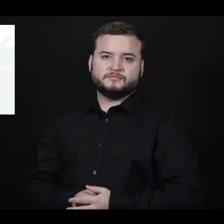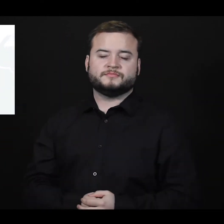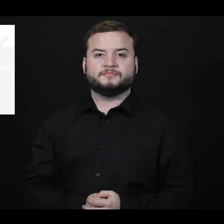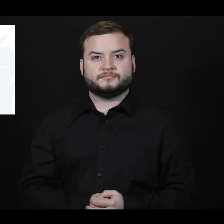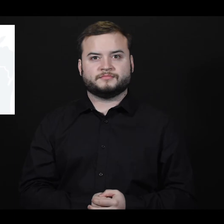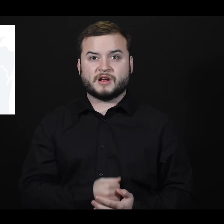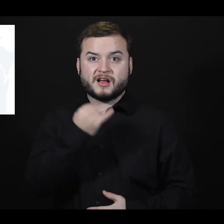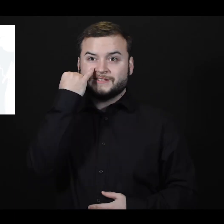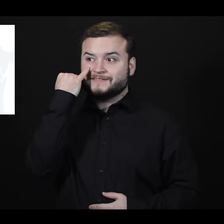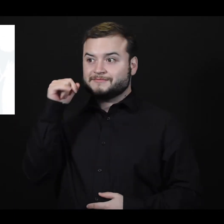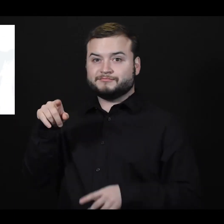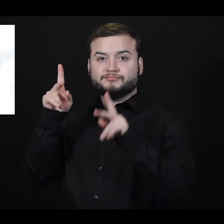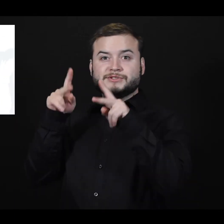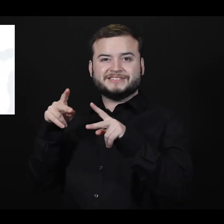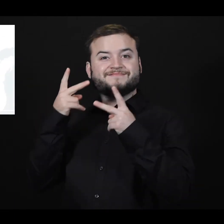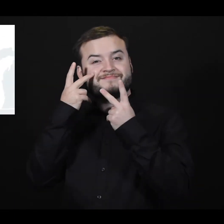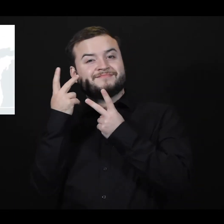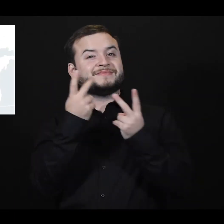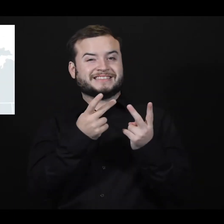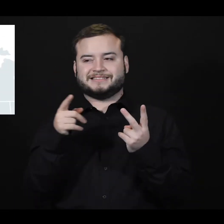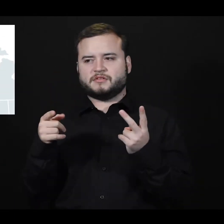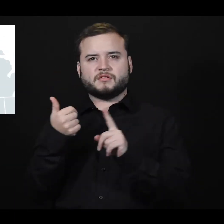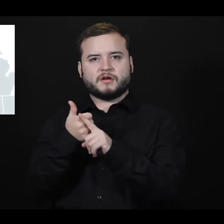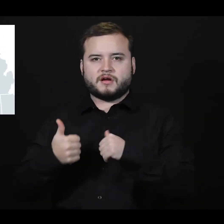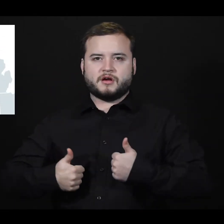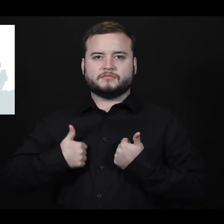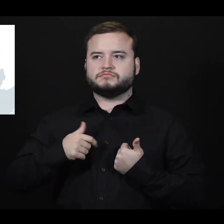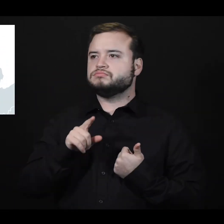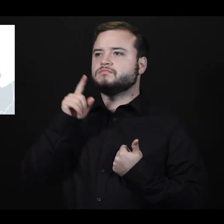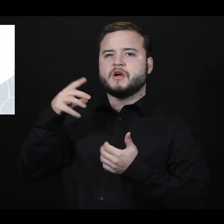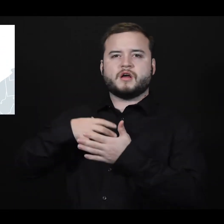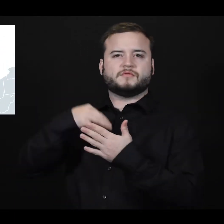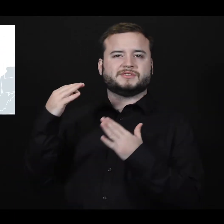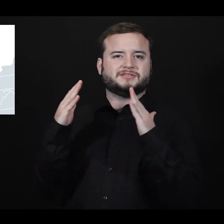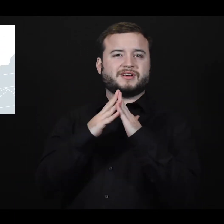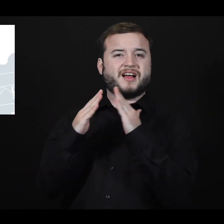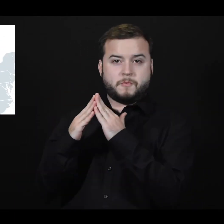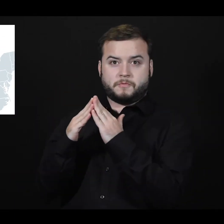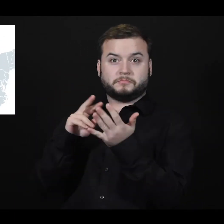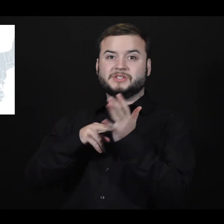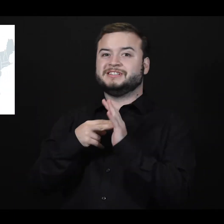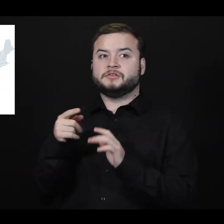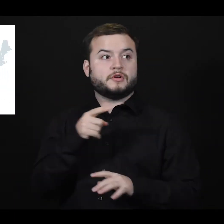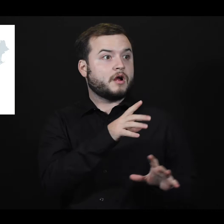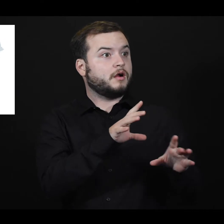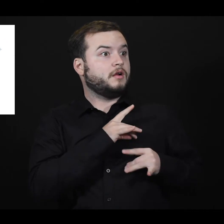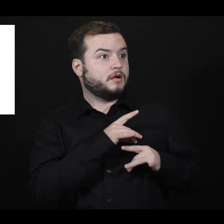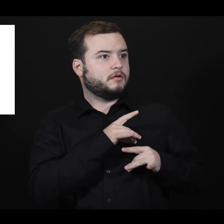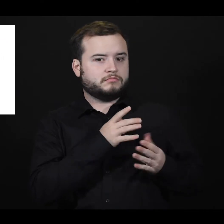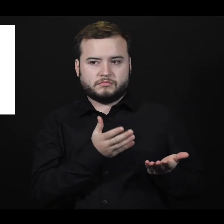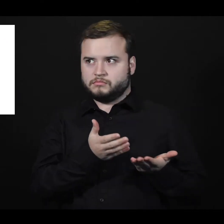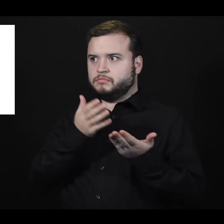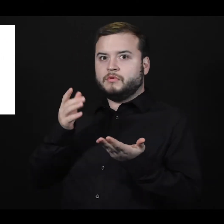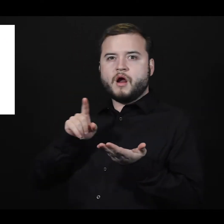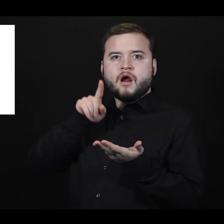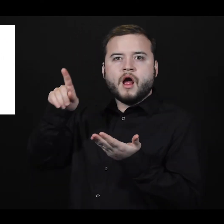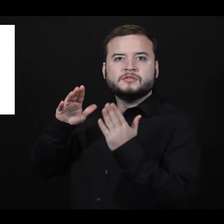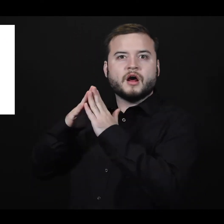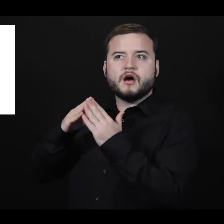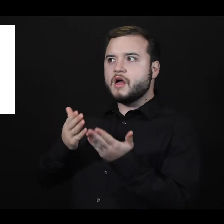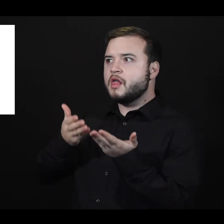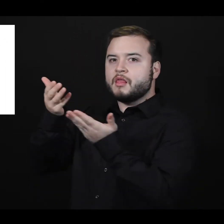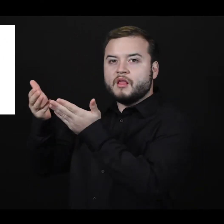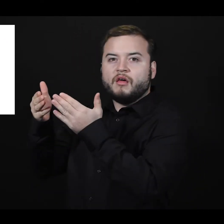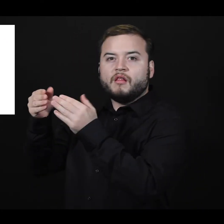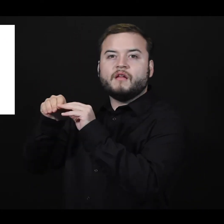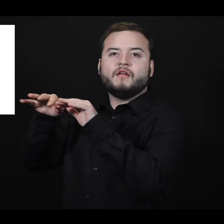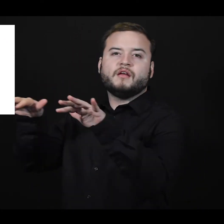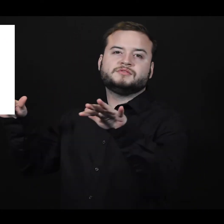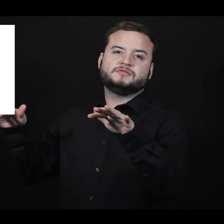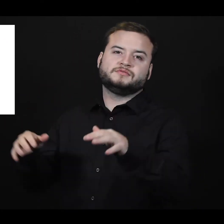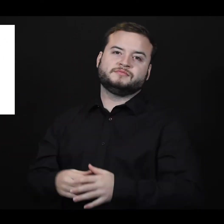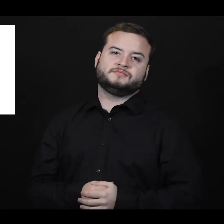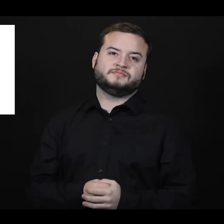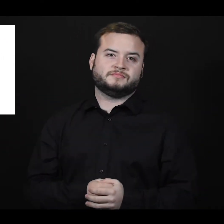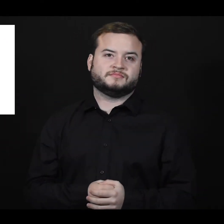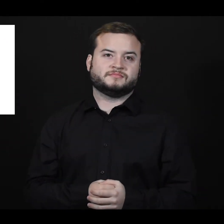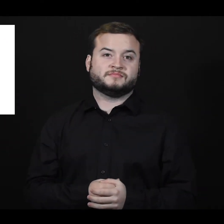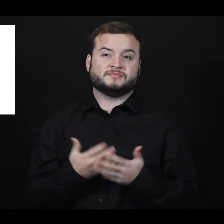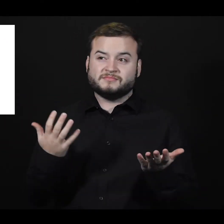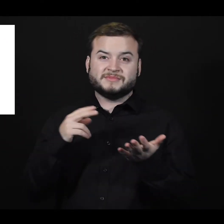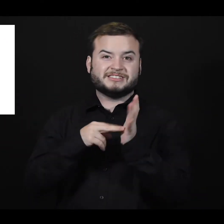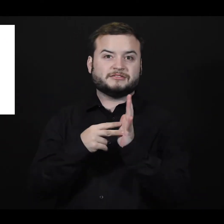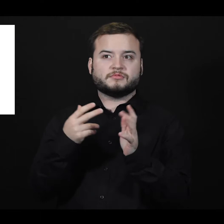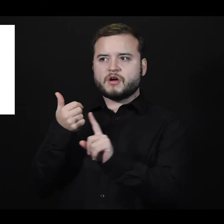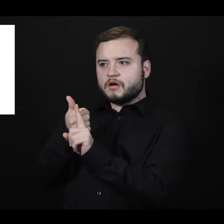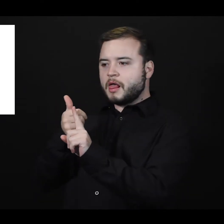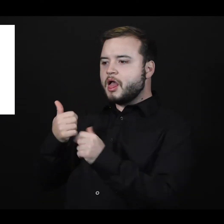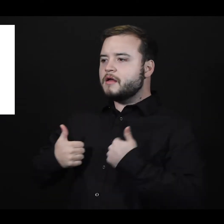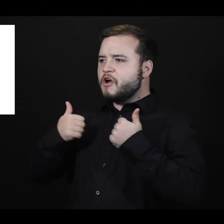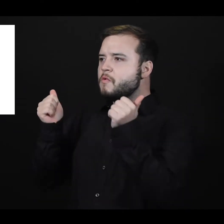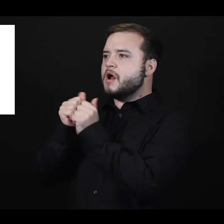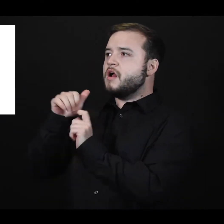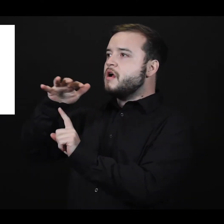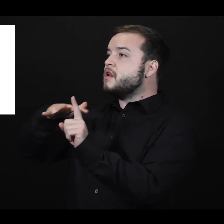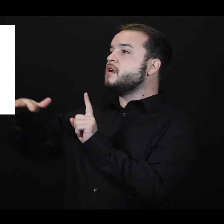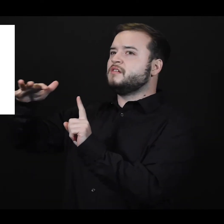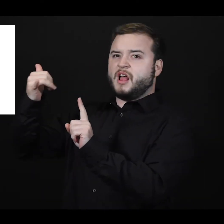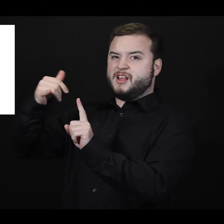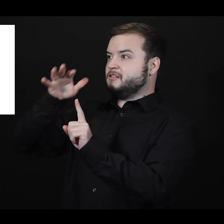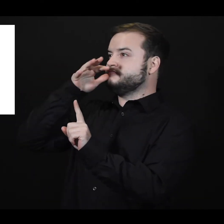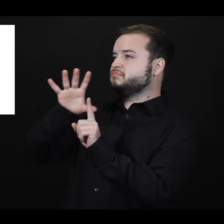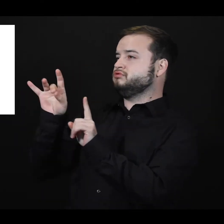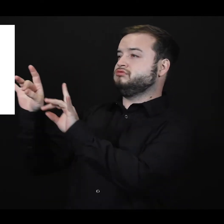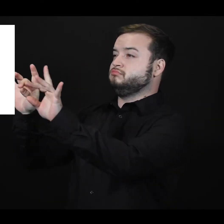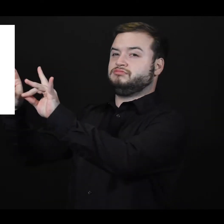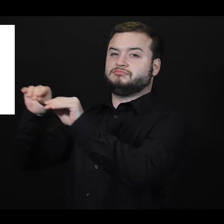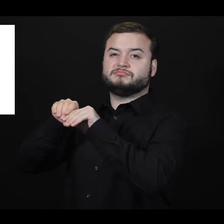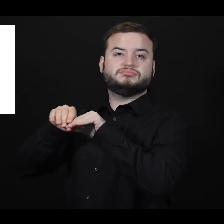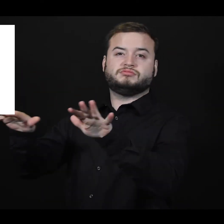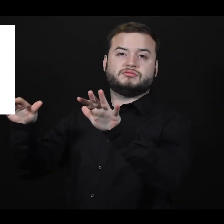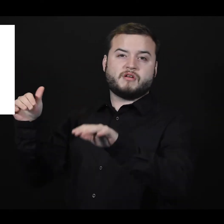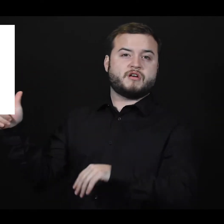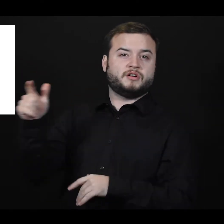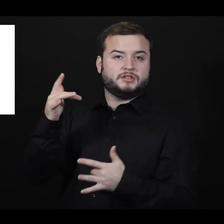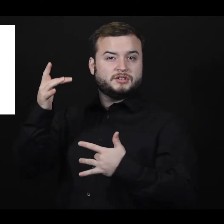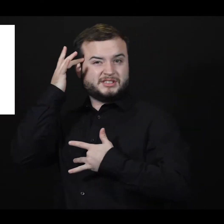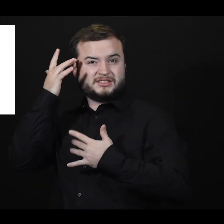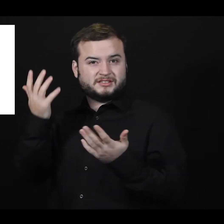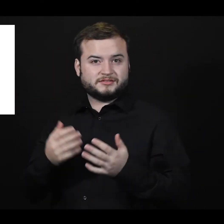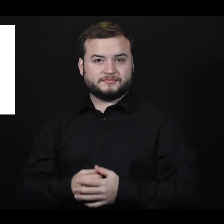If they live out of town, COVID-19 goes there with them. Everyone they live with could now get infected.